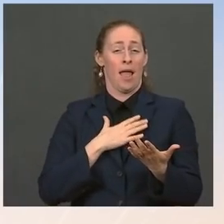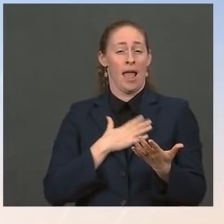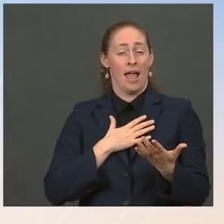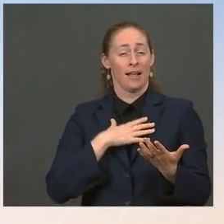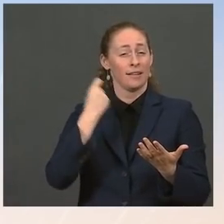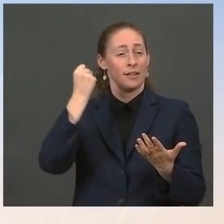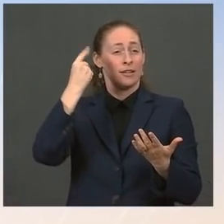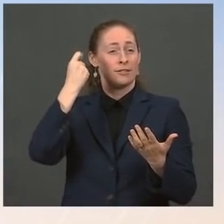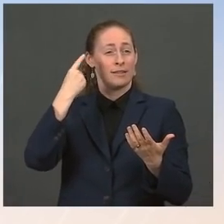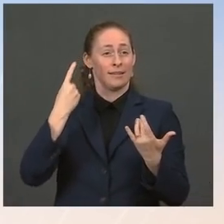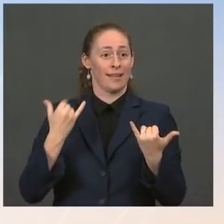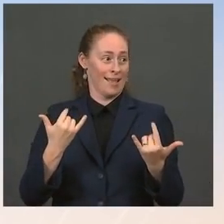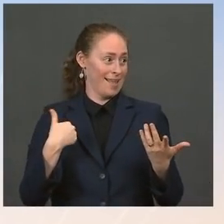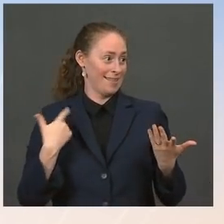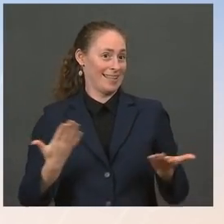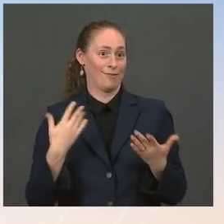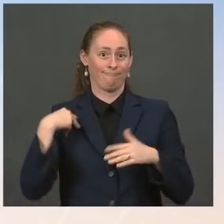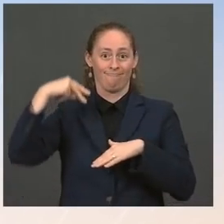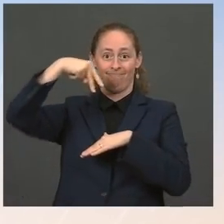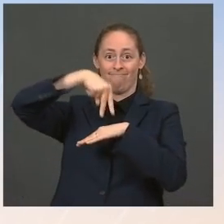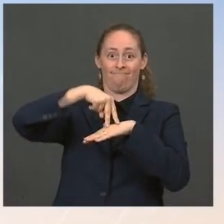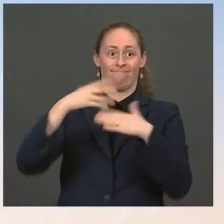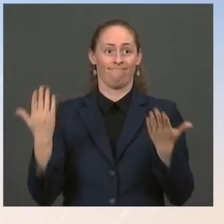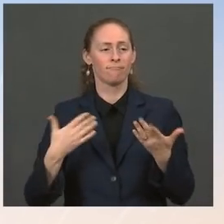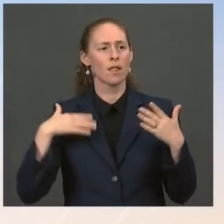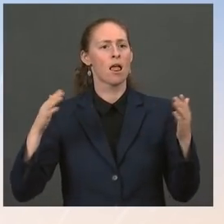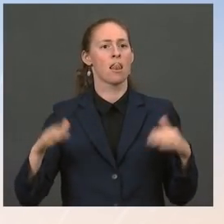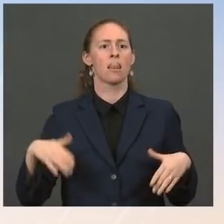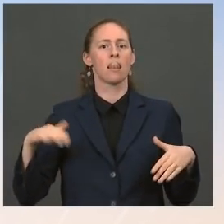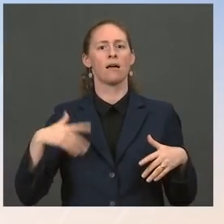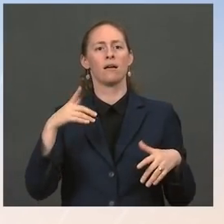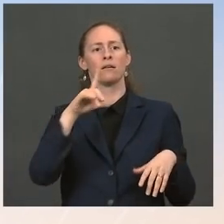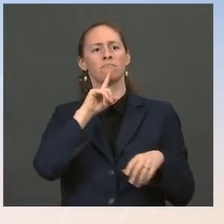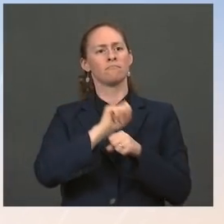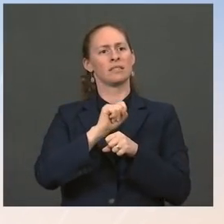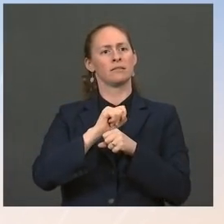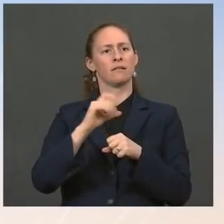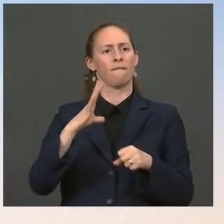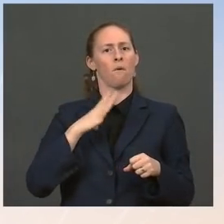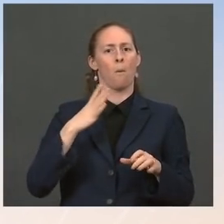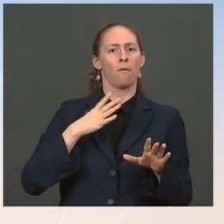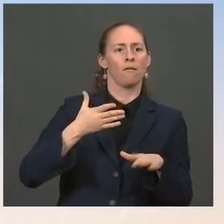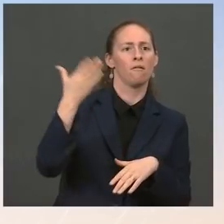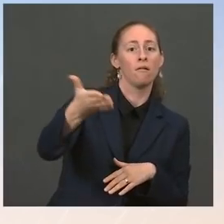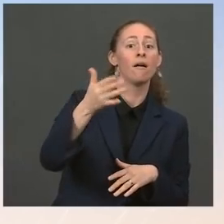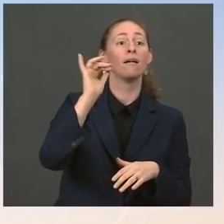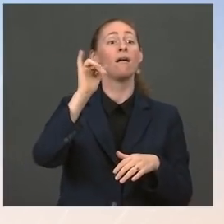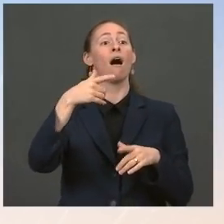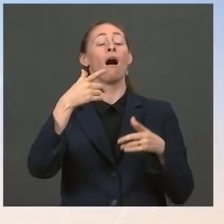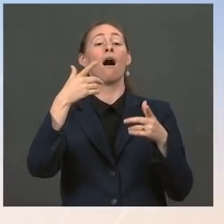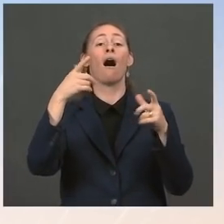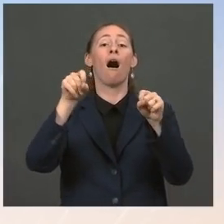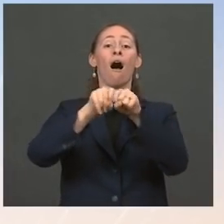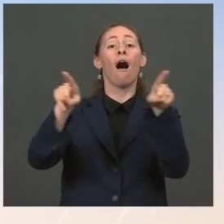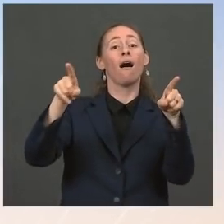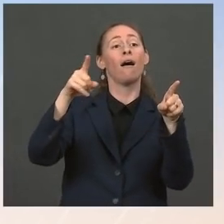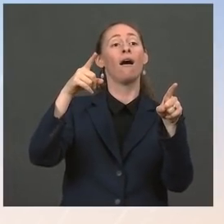is that there's been no formal offer made. A press release is not a formal offer. And regardless, even the scant details